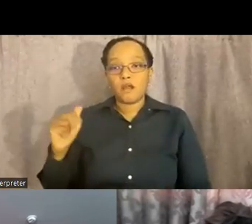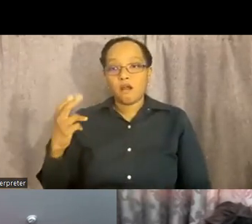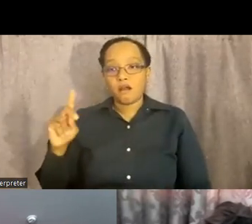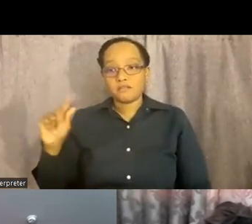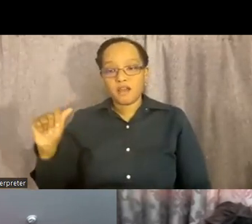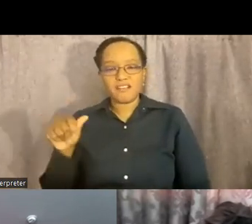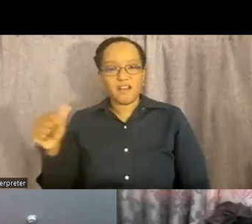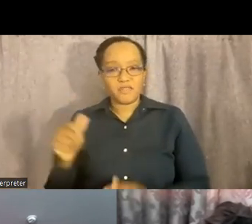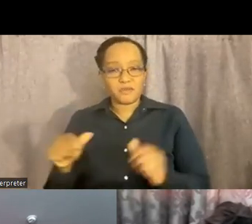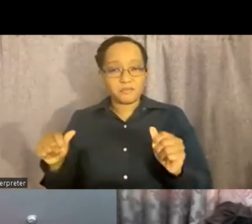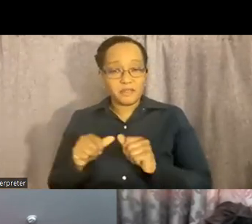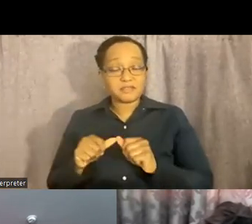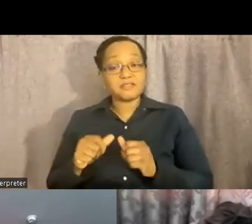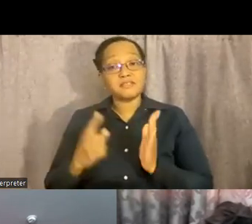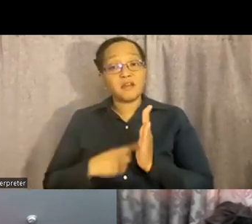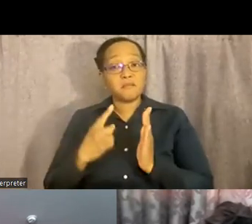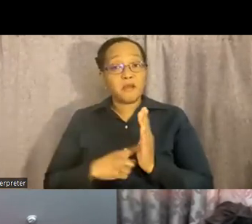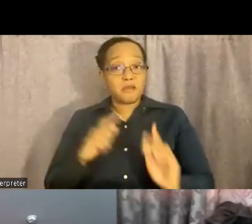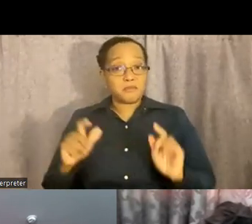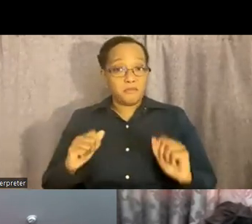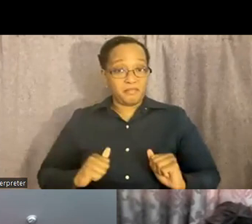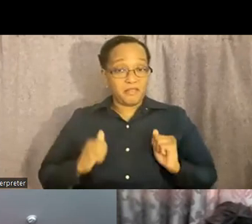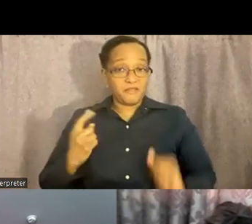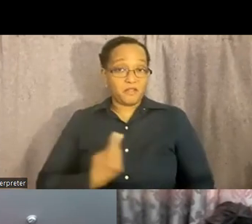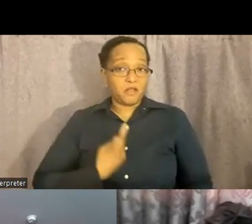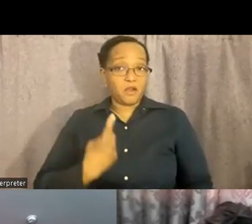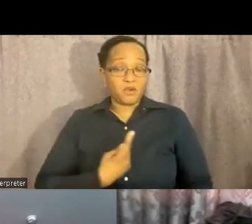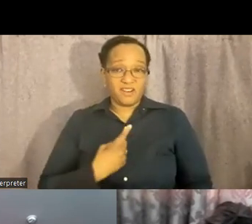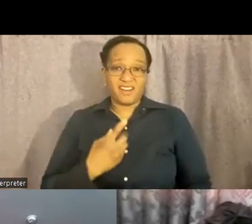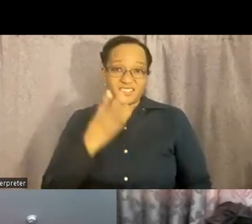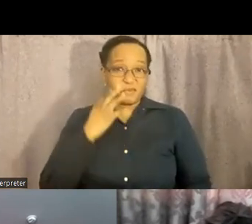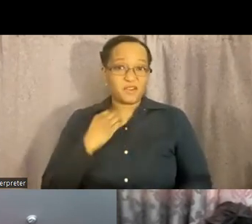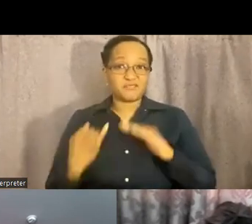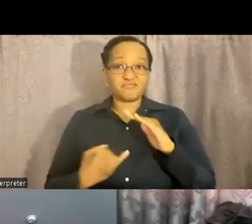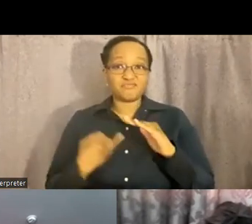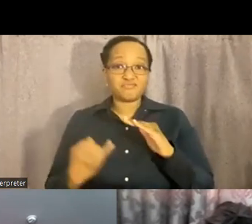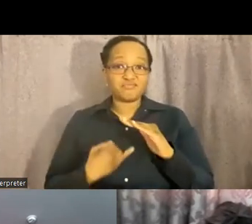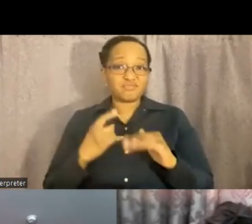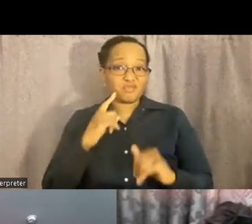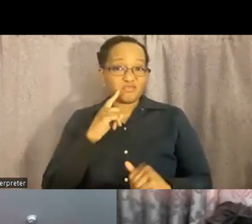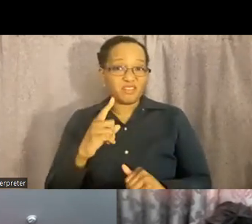are living alone and are extremely isolated and actually being in some kind of nursing